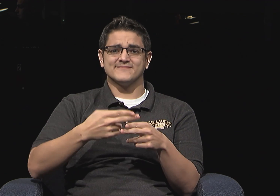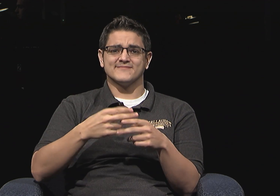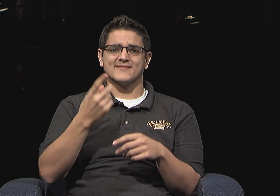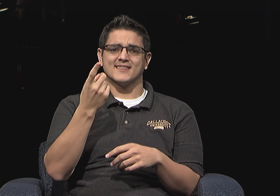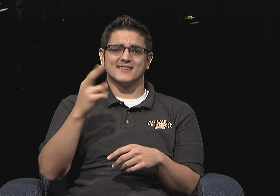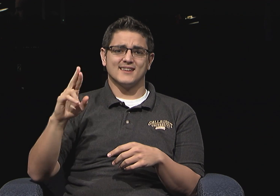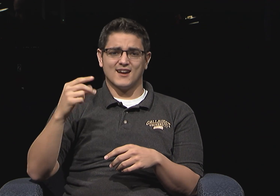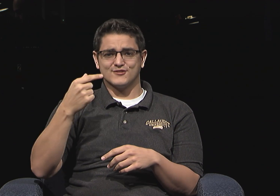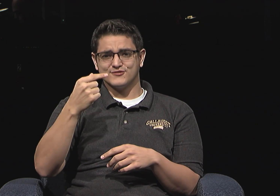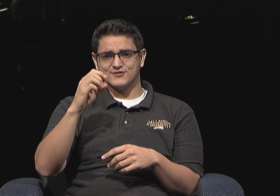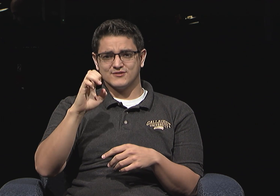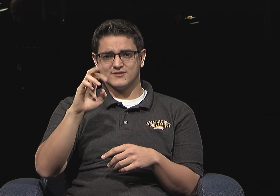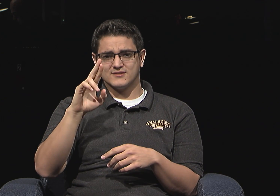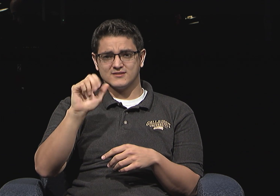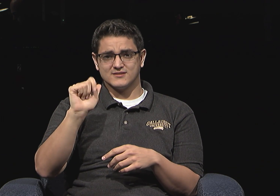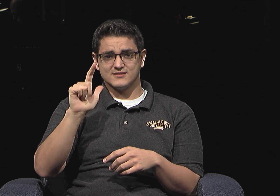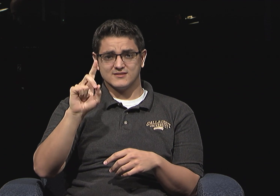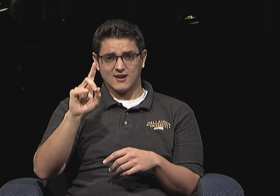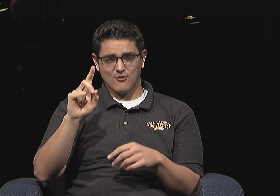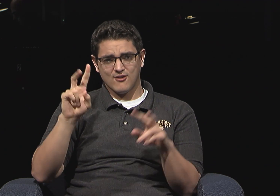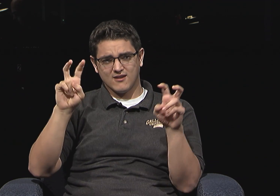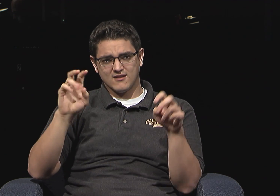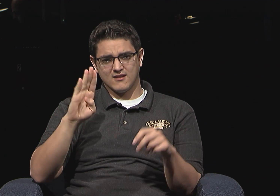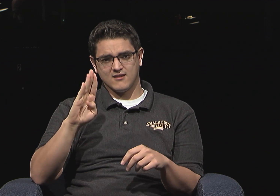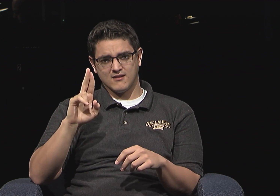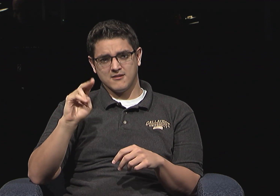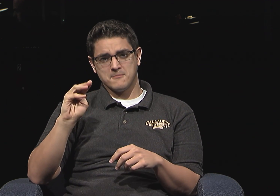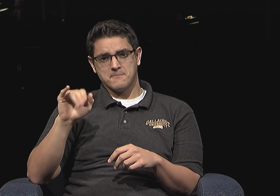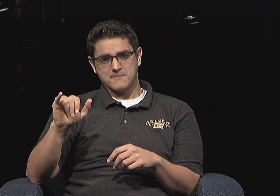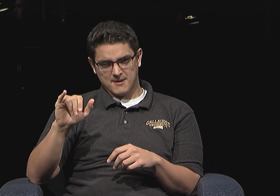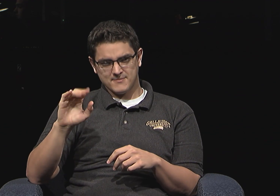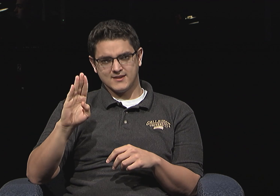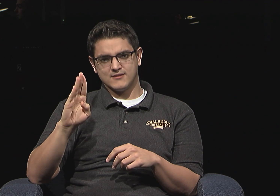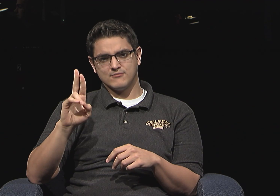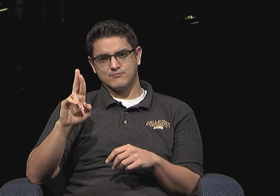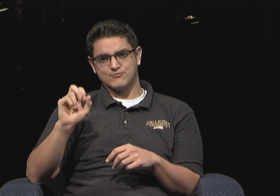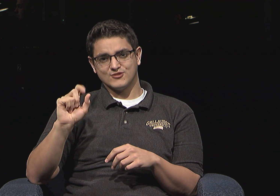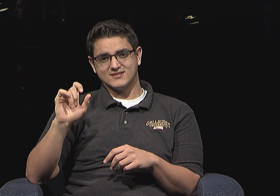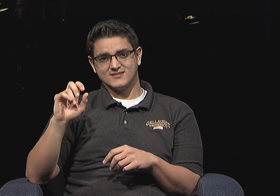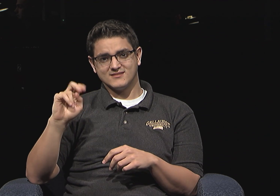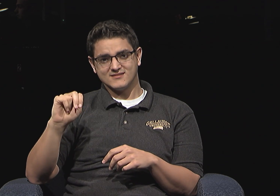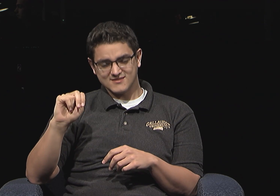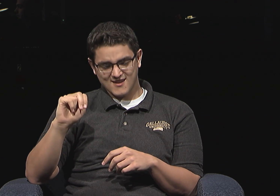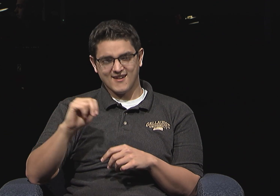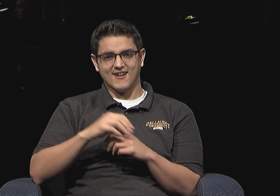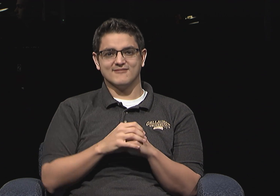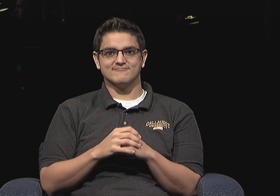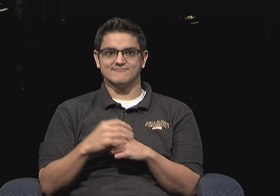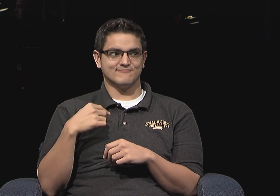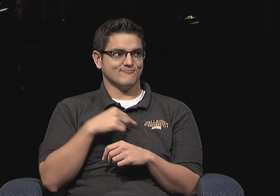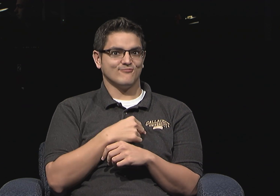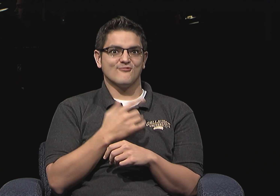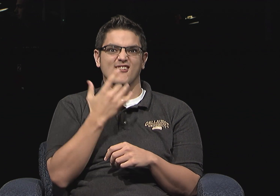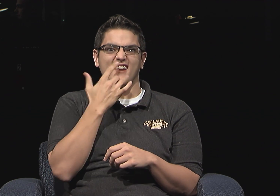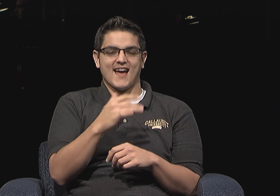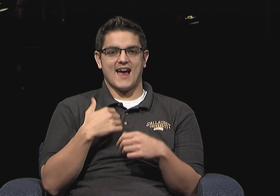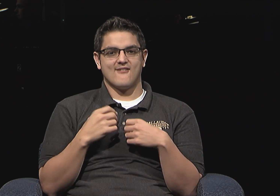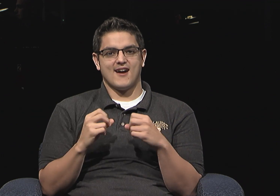it's Dr. Gerald "Bummy" Burstein. We were fortunate to have an opportunity